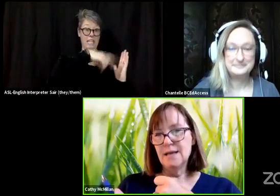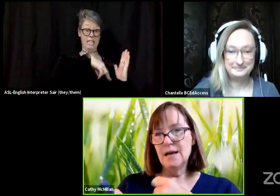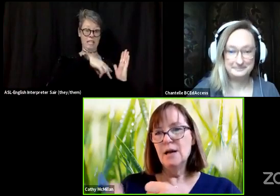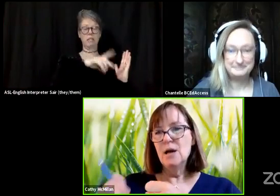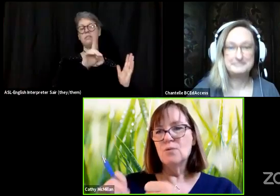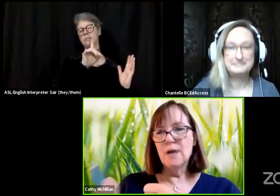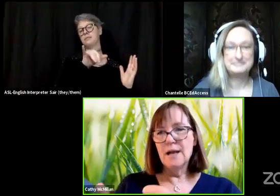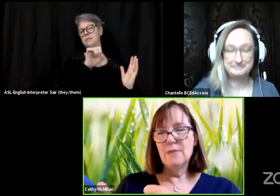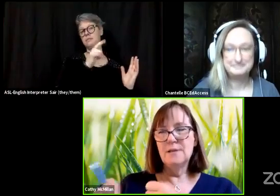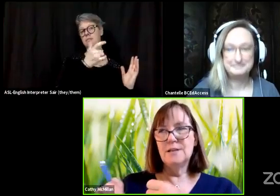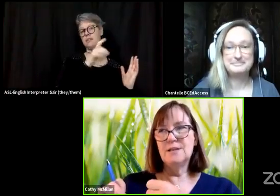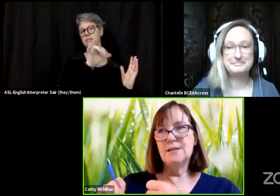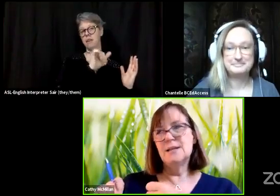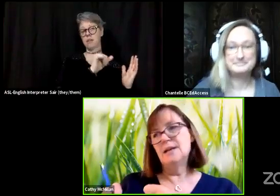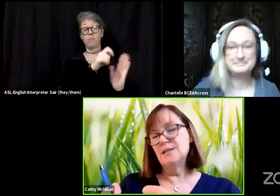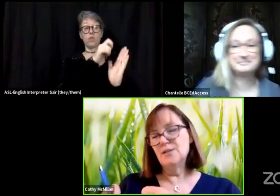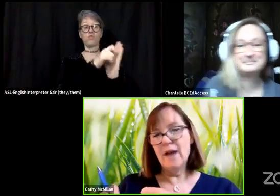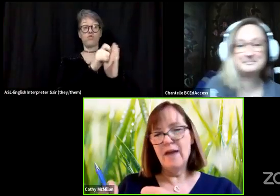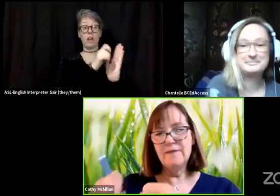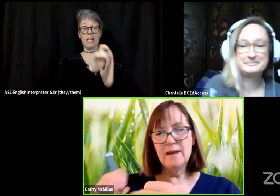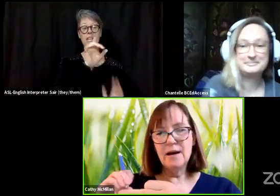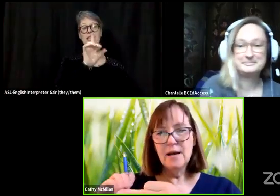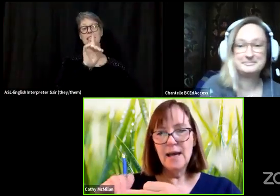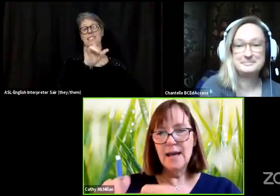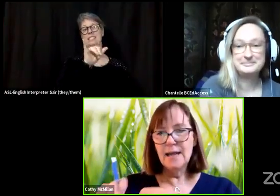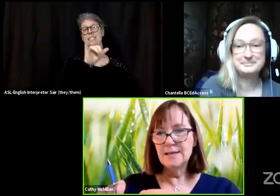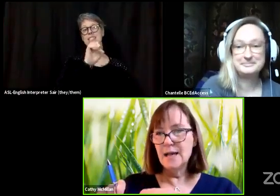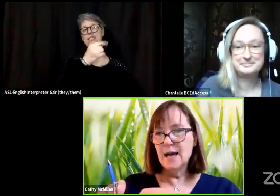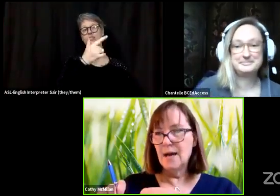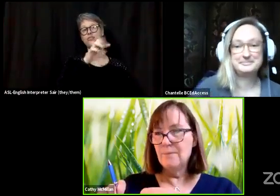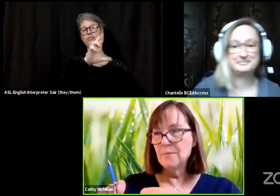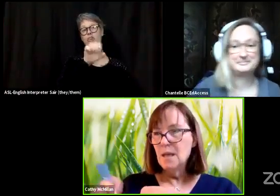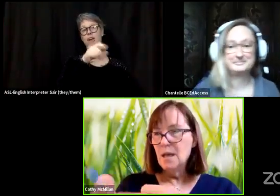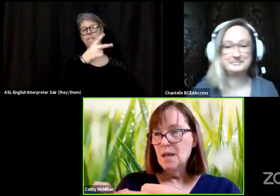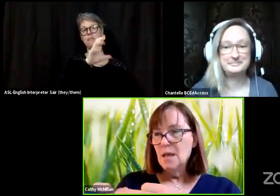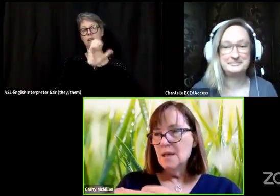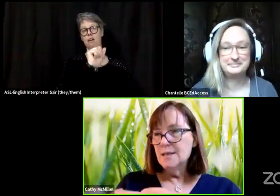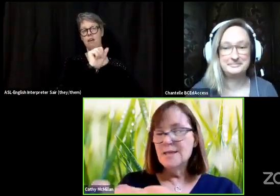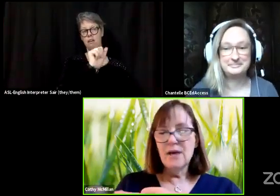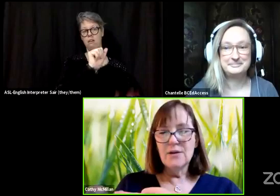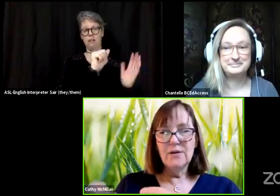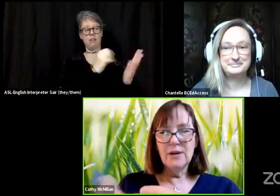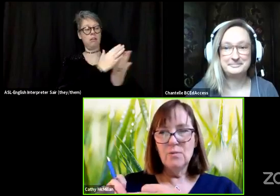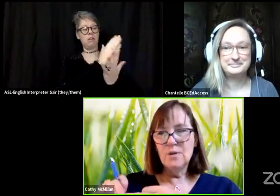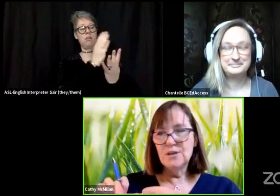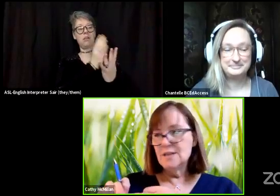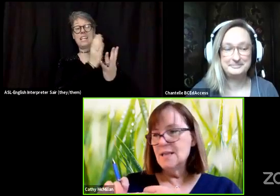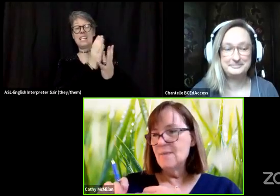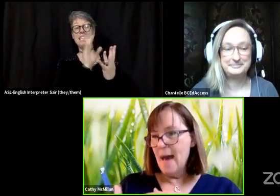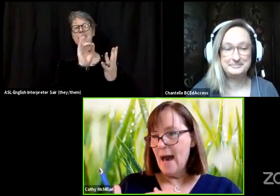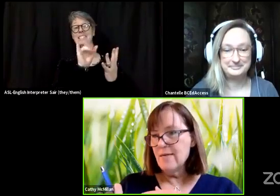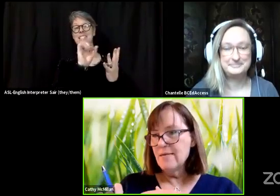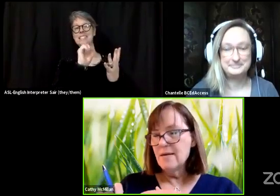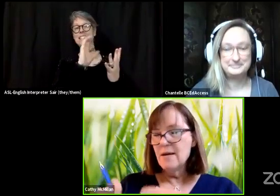categories. reading, which is just reading, which is dyslexia. Right which is dyslexia, writing with just described. Yeah, and just described. Yeah, and.